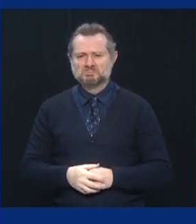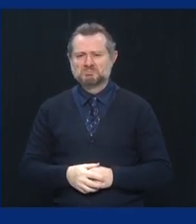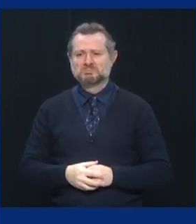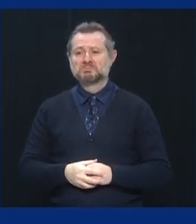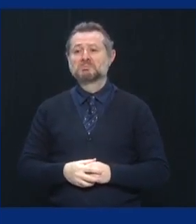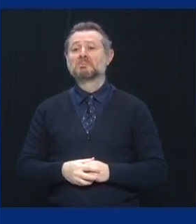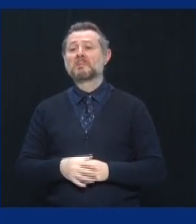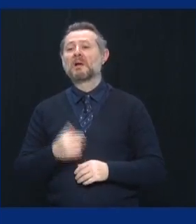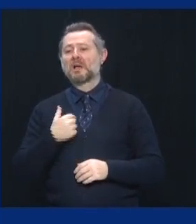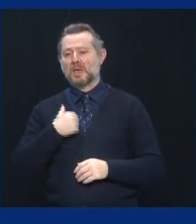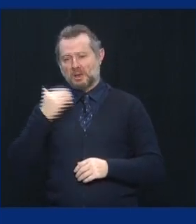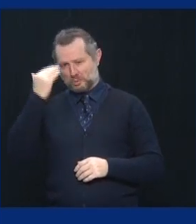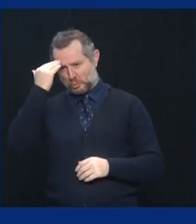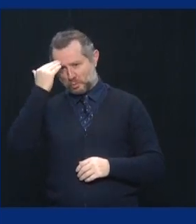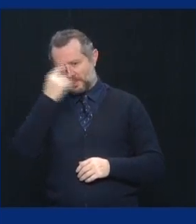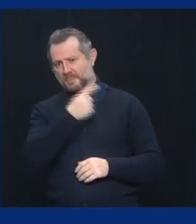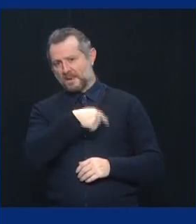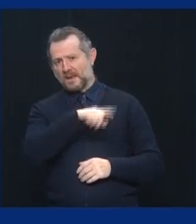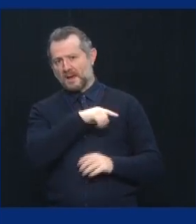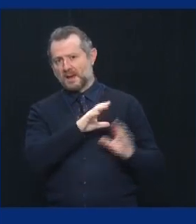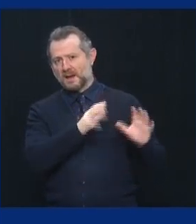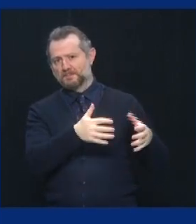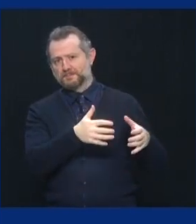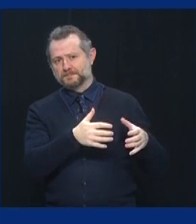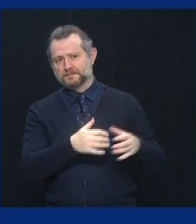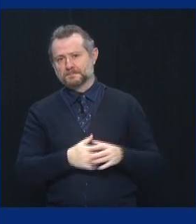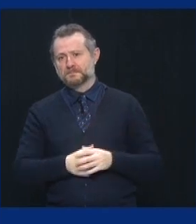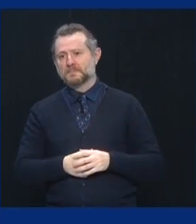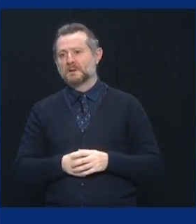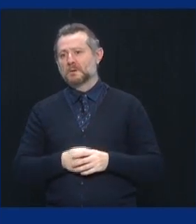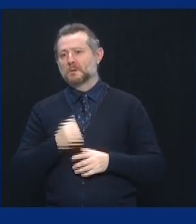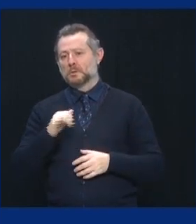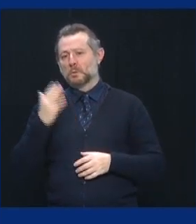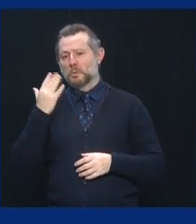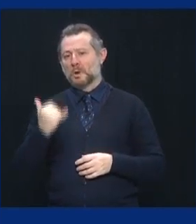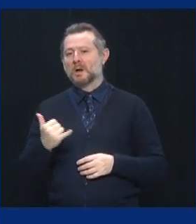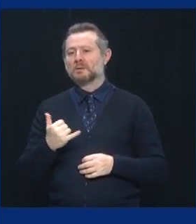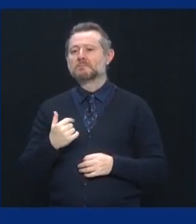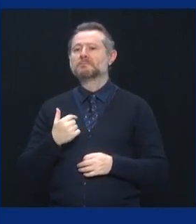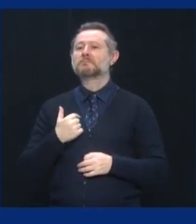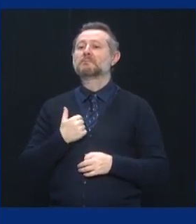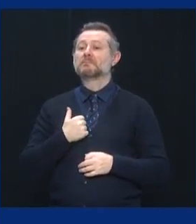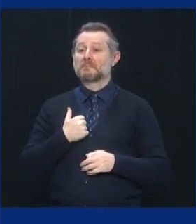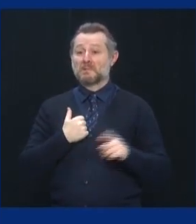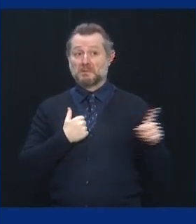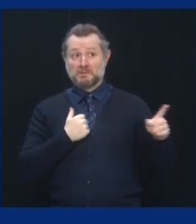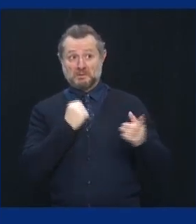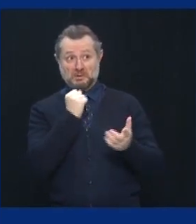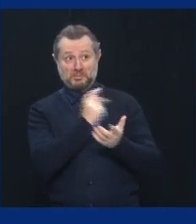I WOULDN'T JUST BELIEVE THE TRUMP ADMINISTRATION. AND I KNOW THE TRUMP